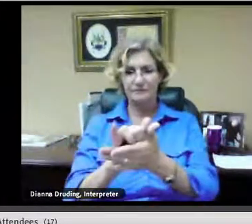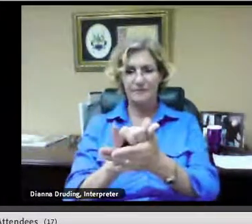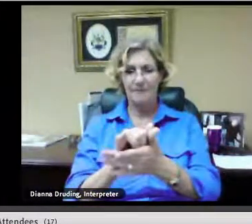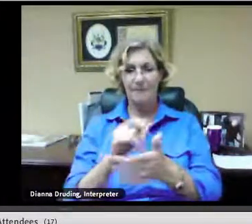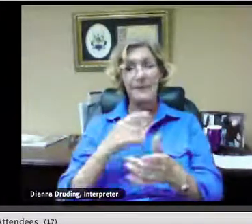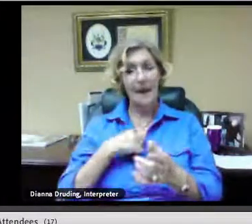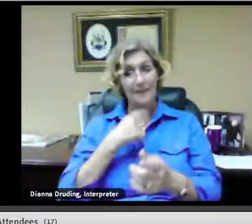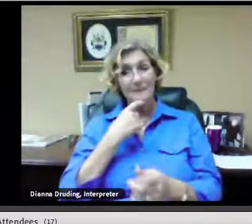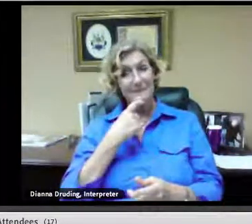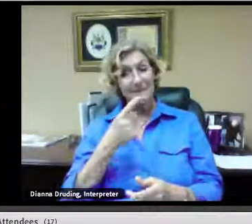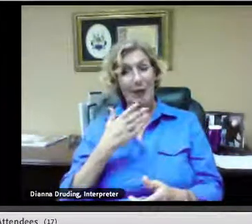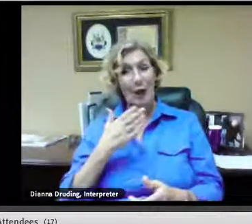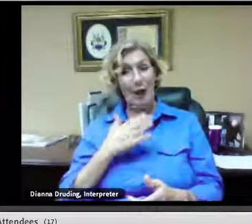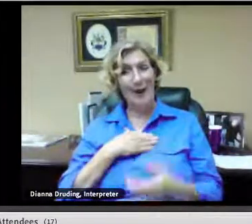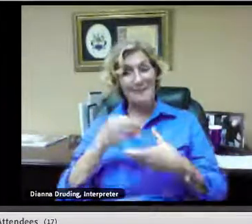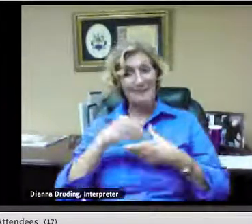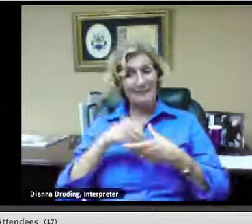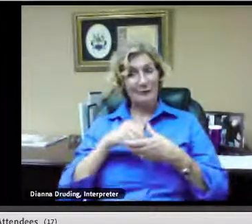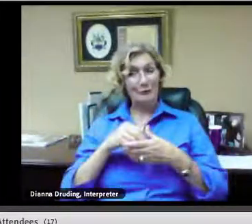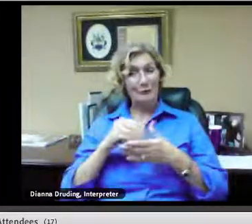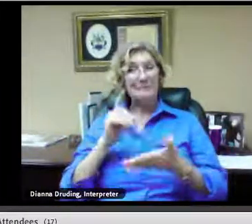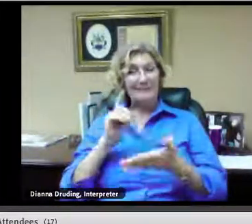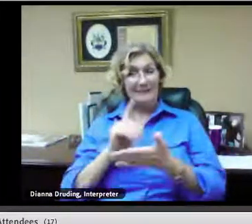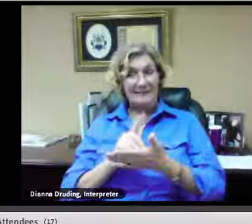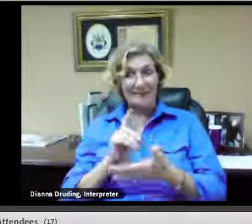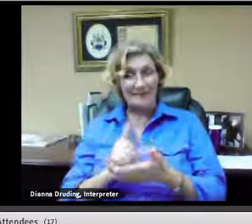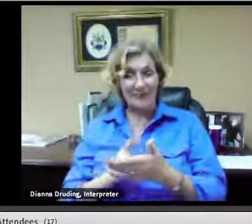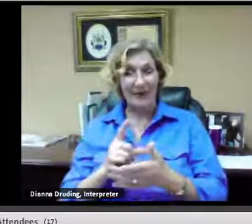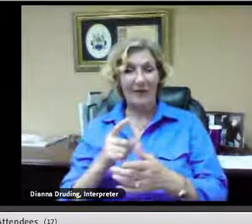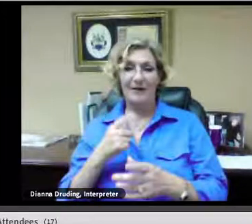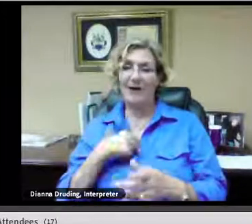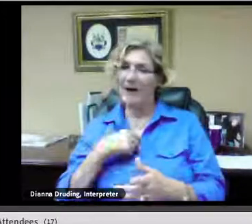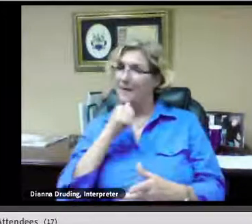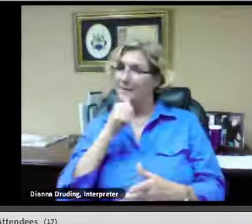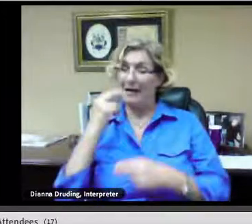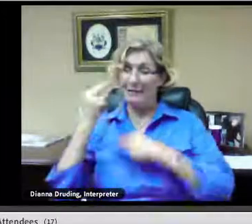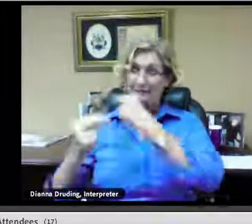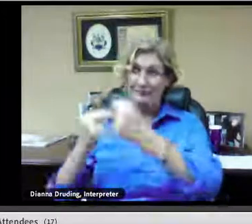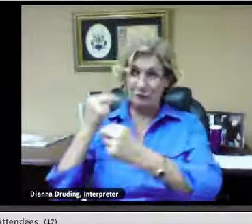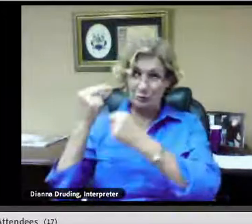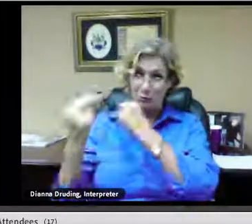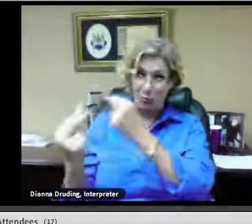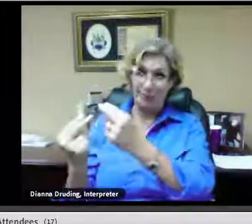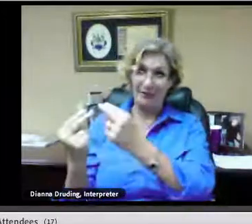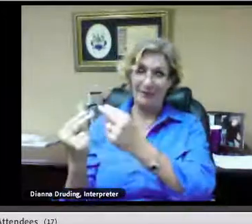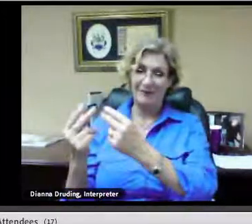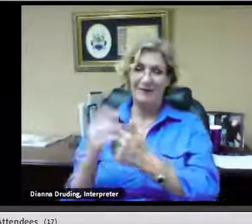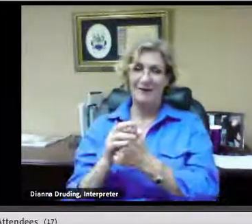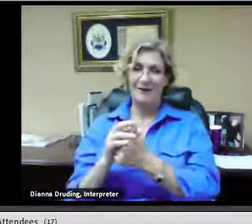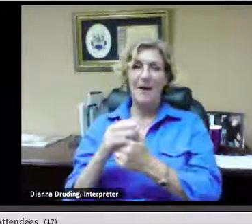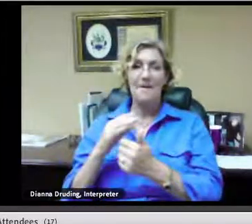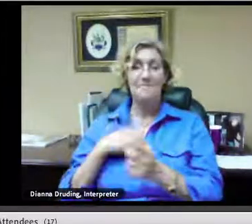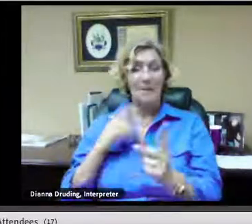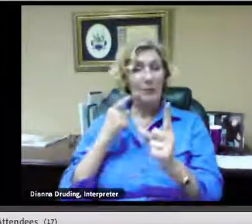I am not a historian. So my goal is not really to give you a comprehensive history.